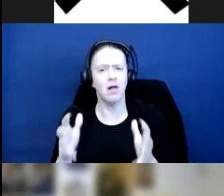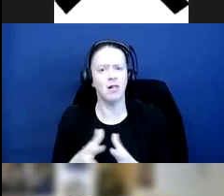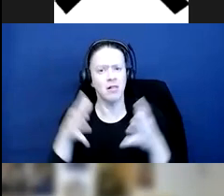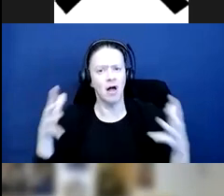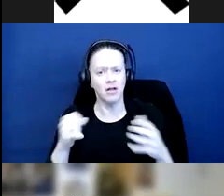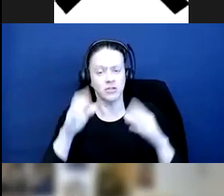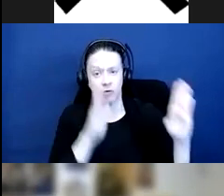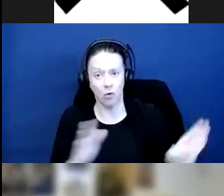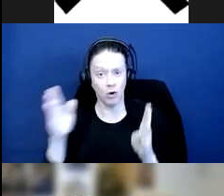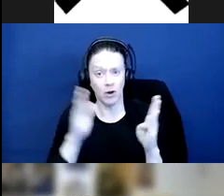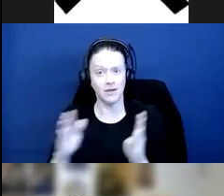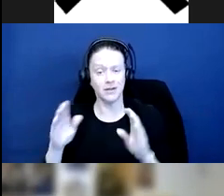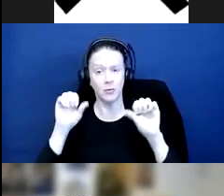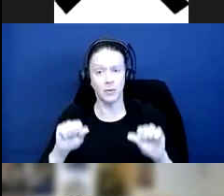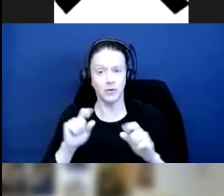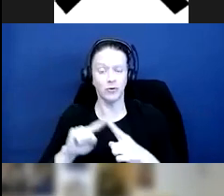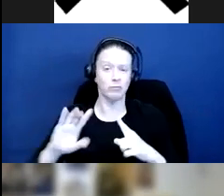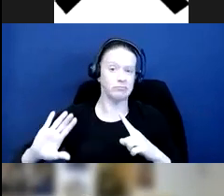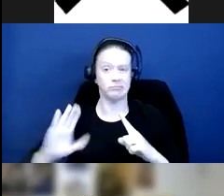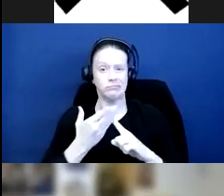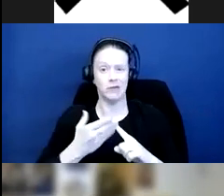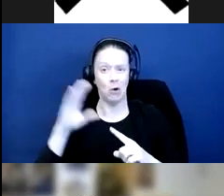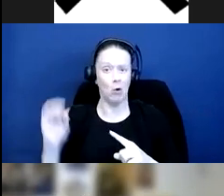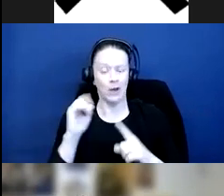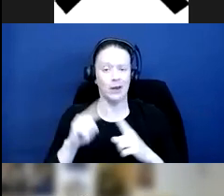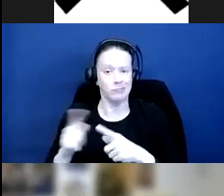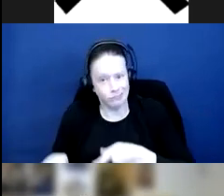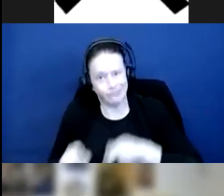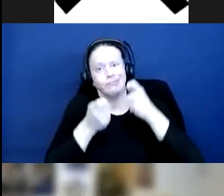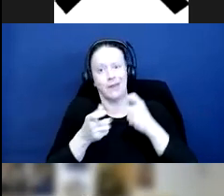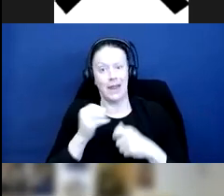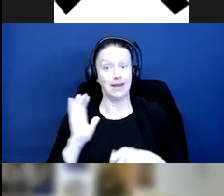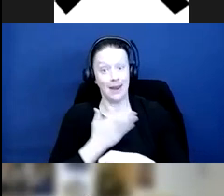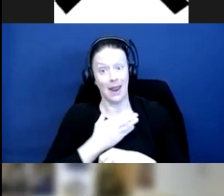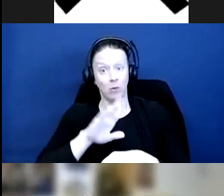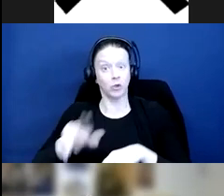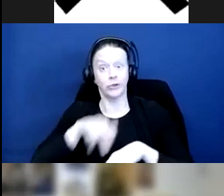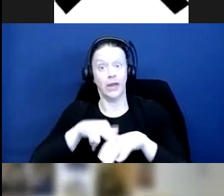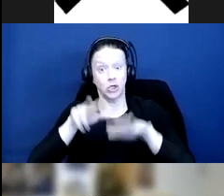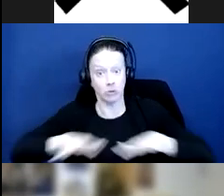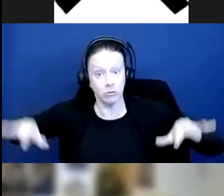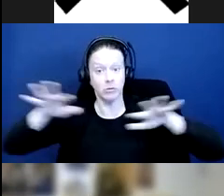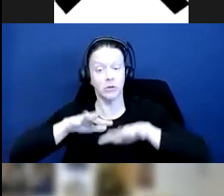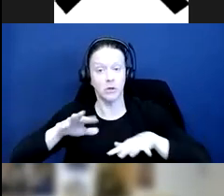to be able to get Oregon to a place and to get our nation to a place where that health care reform could happen.